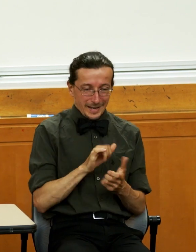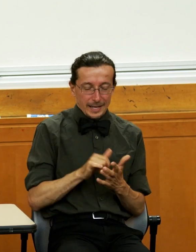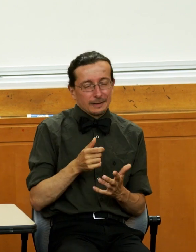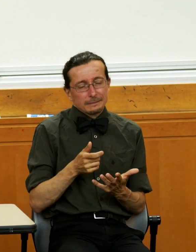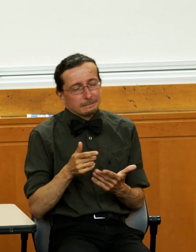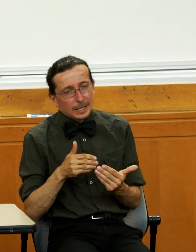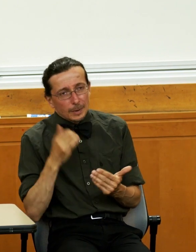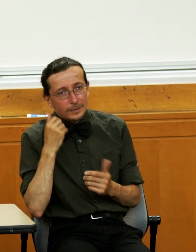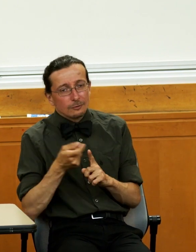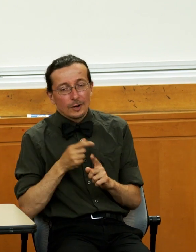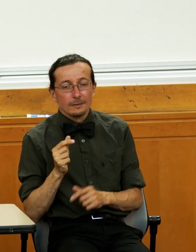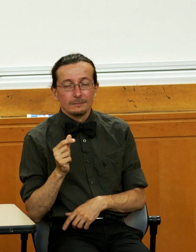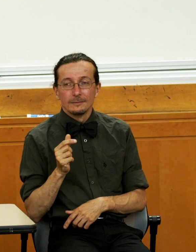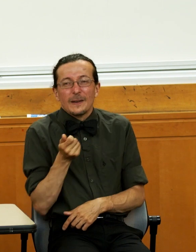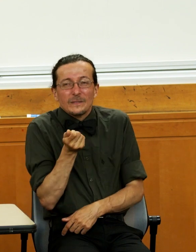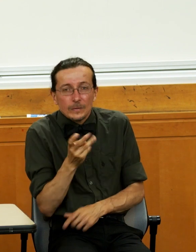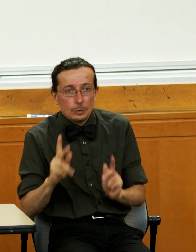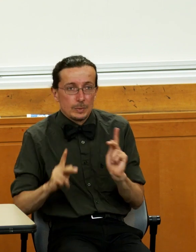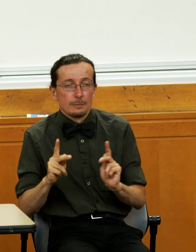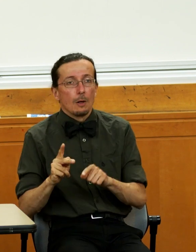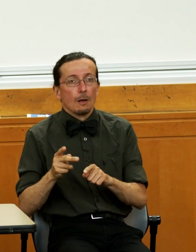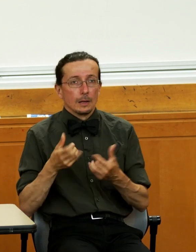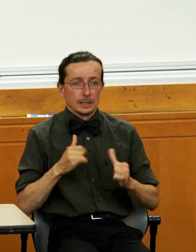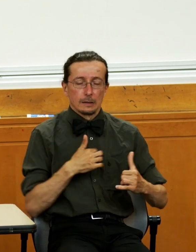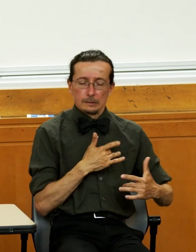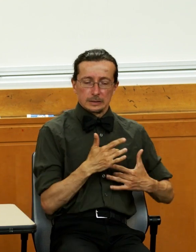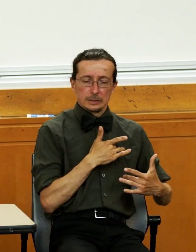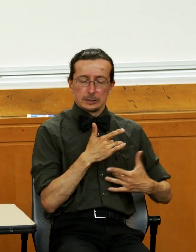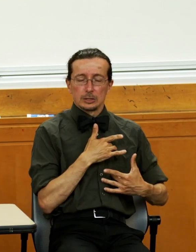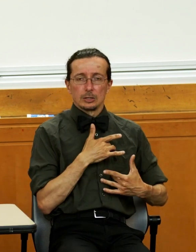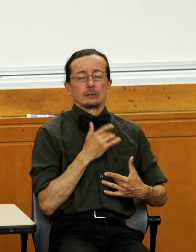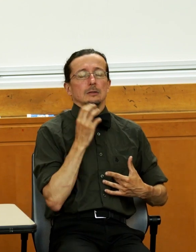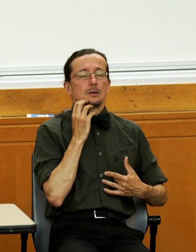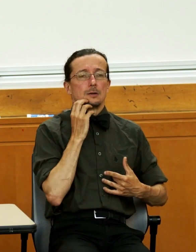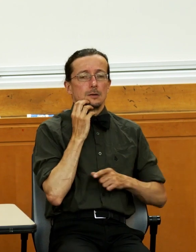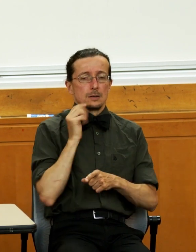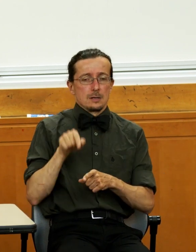small fraction of the movement, was disconcerting to me because that was where I had always felt I